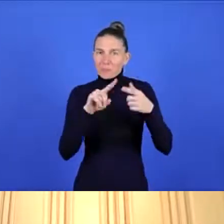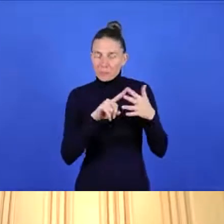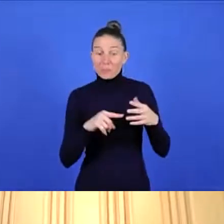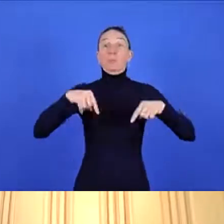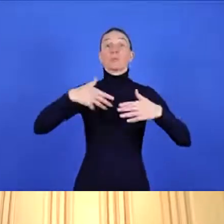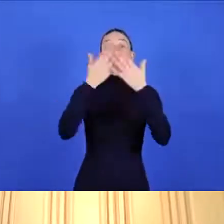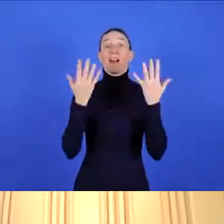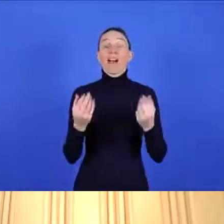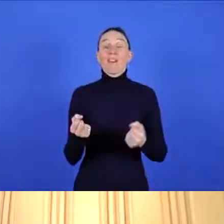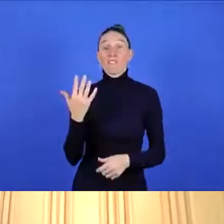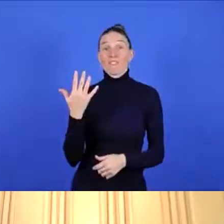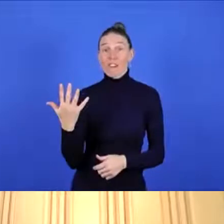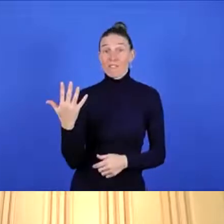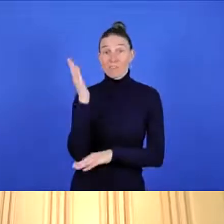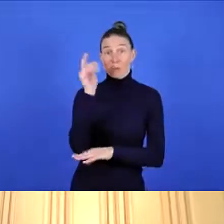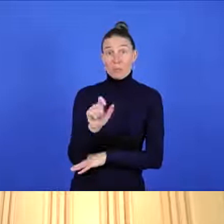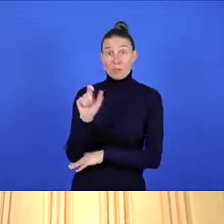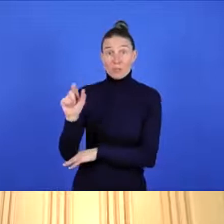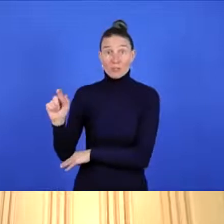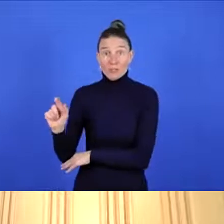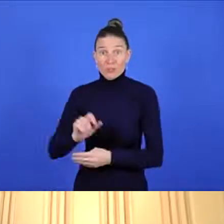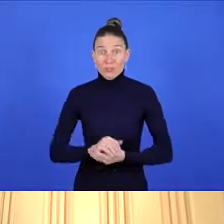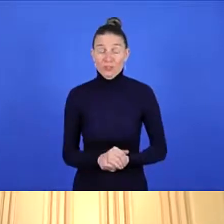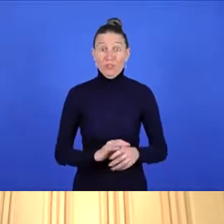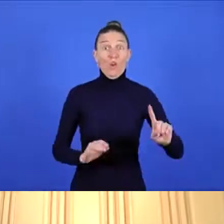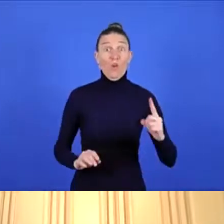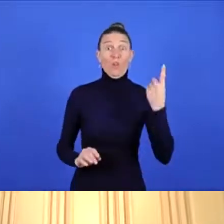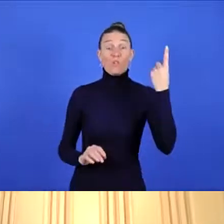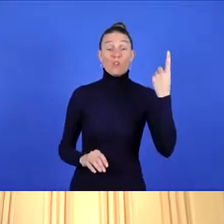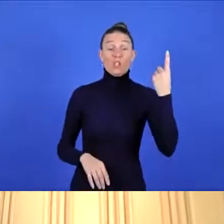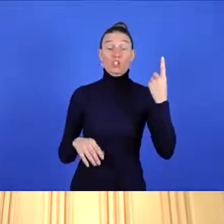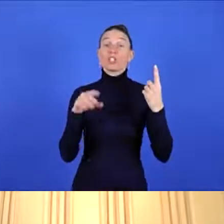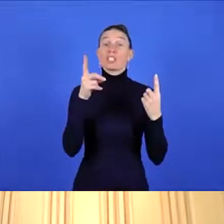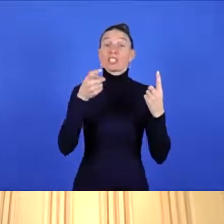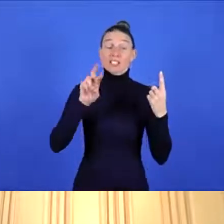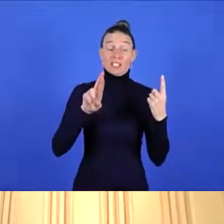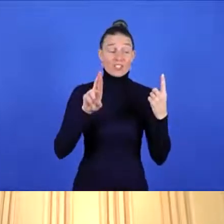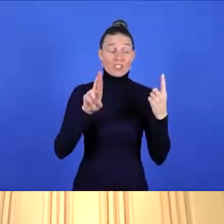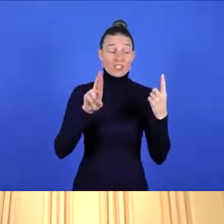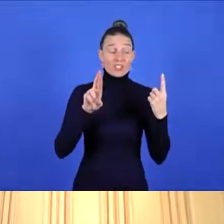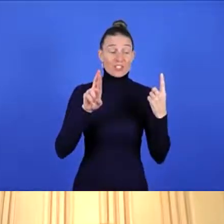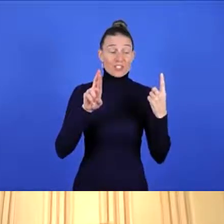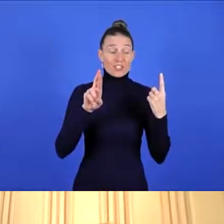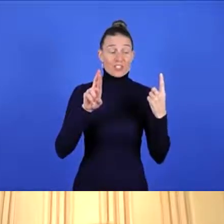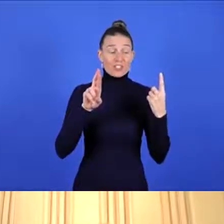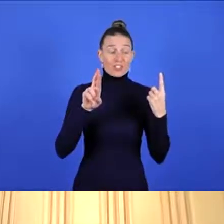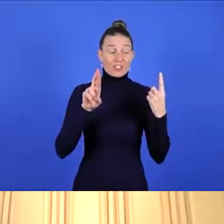. Today we have with us five speakers